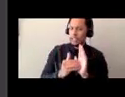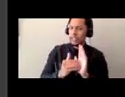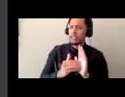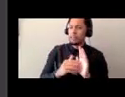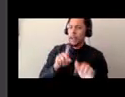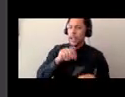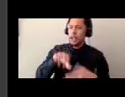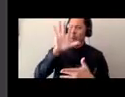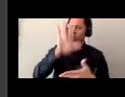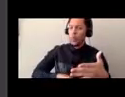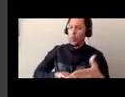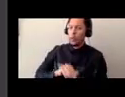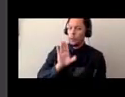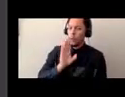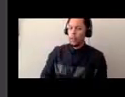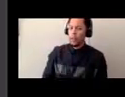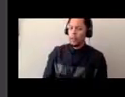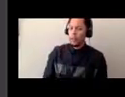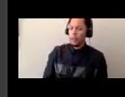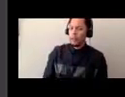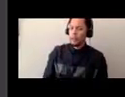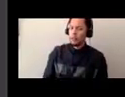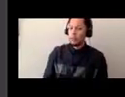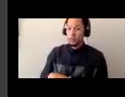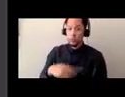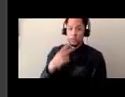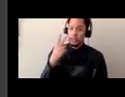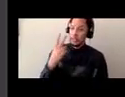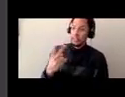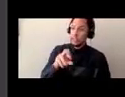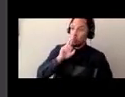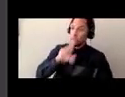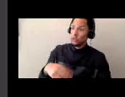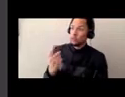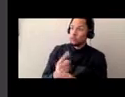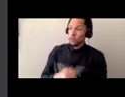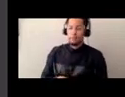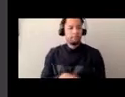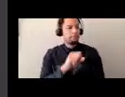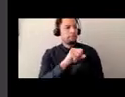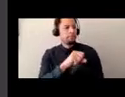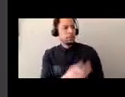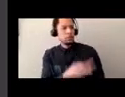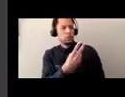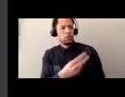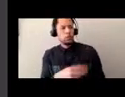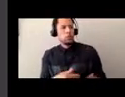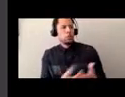I sure can. We do have two messages coming into the chat.